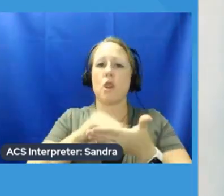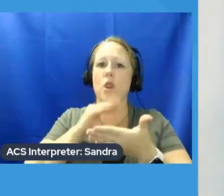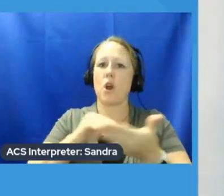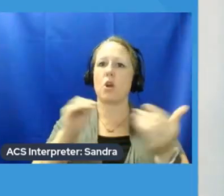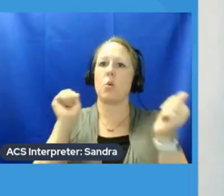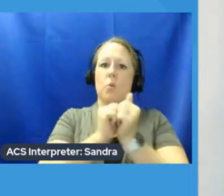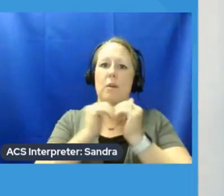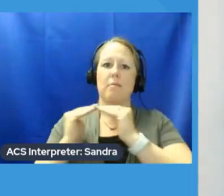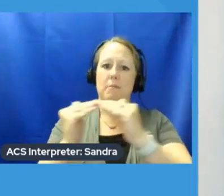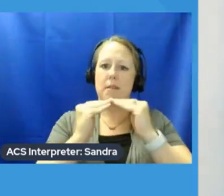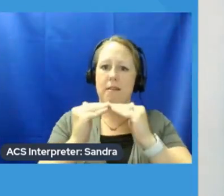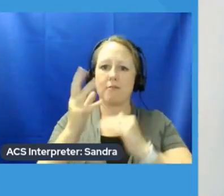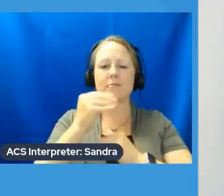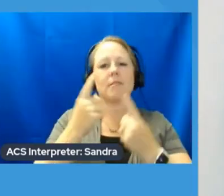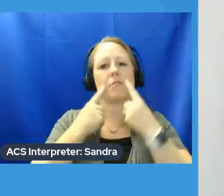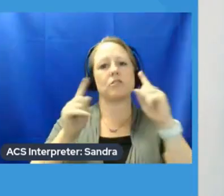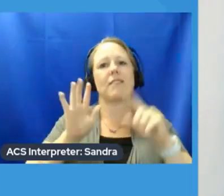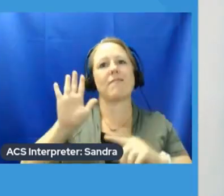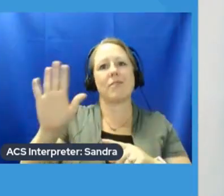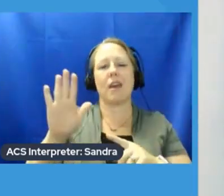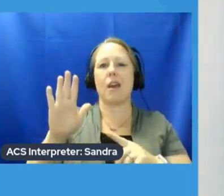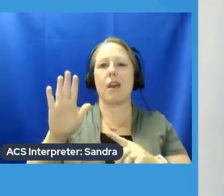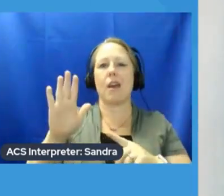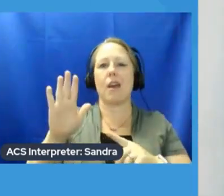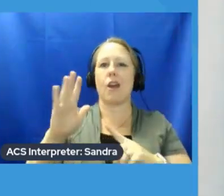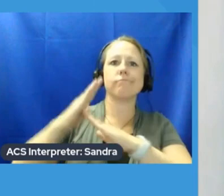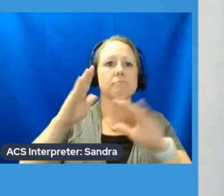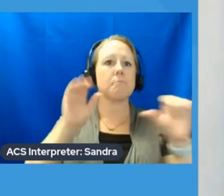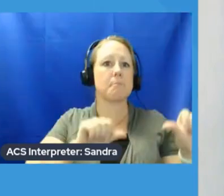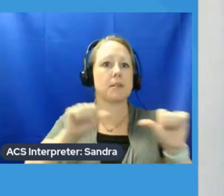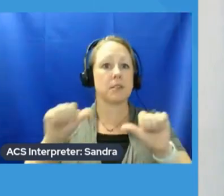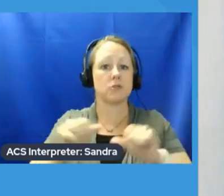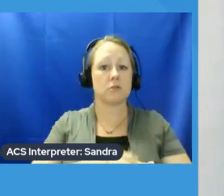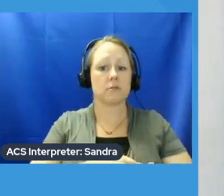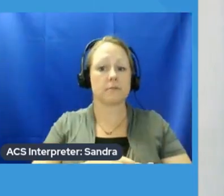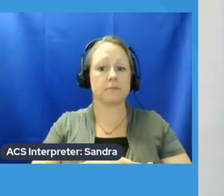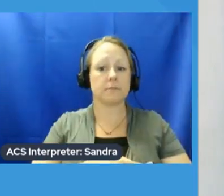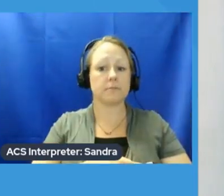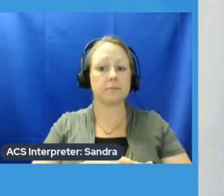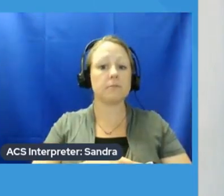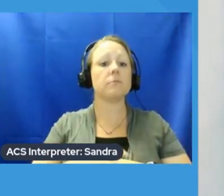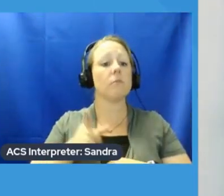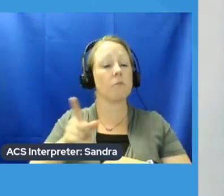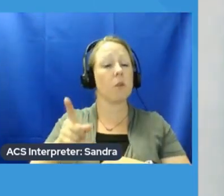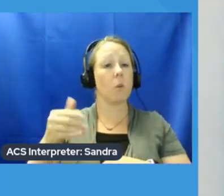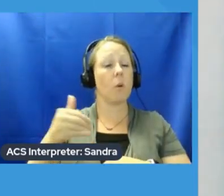So not only am I the parent of a child with a disability, I'm also a person with a disability